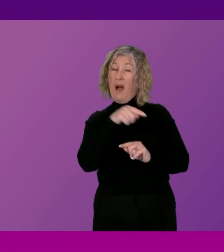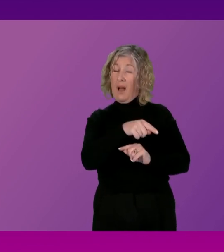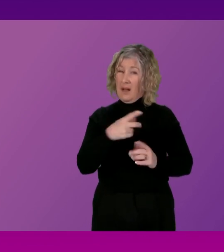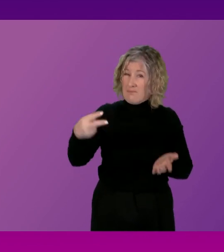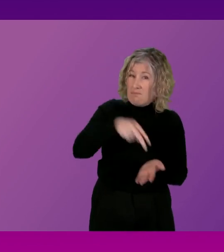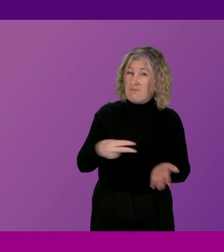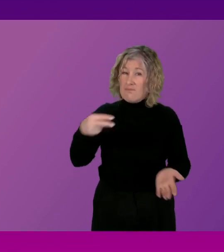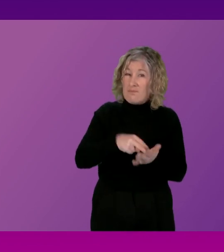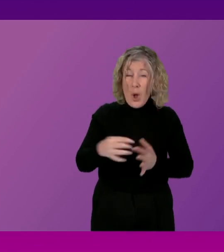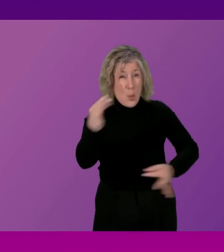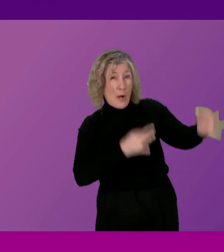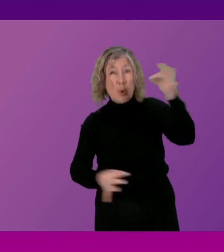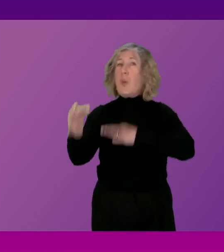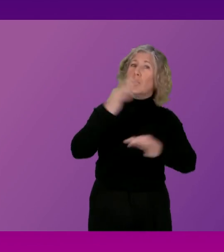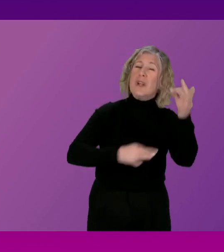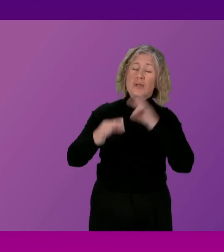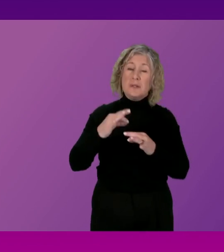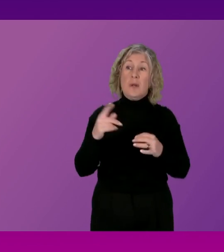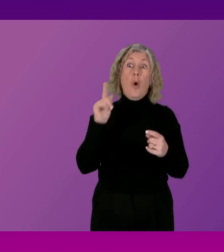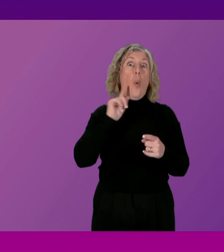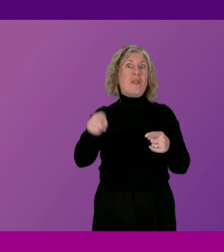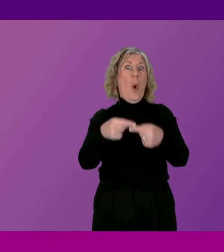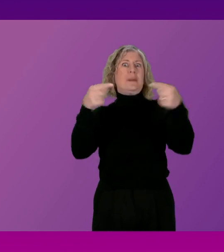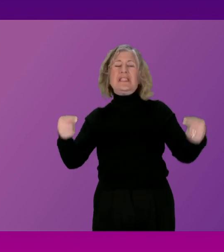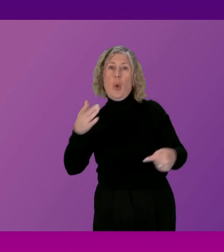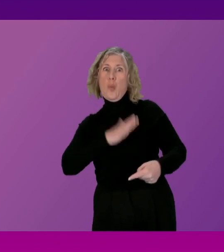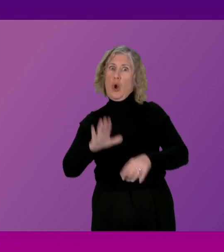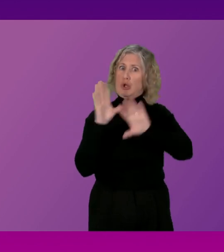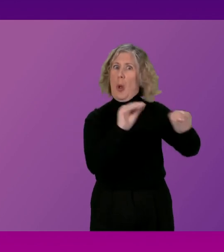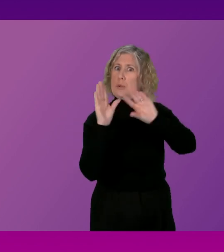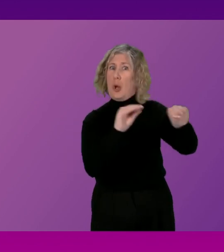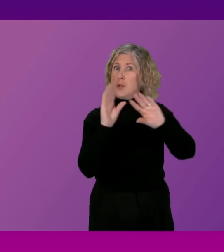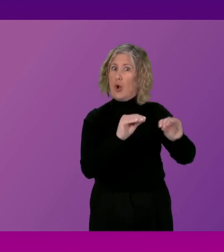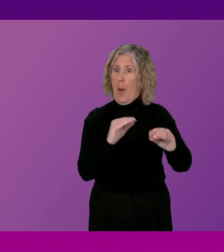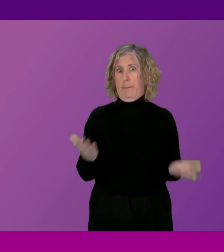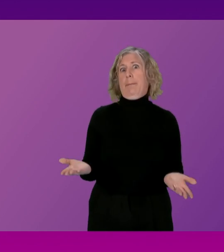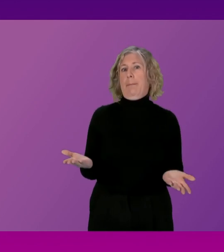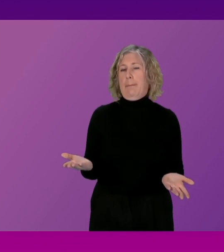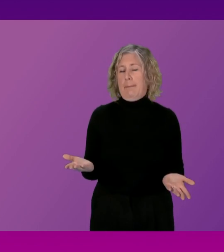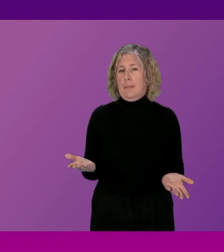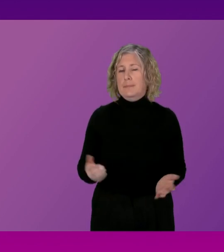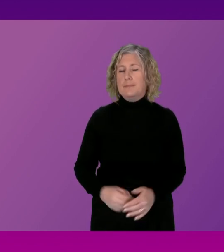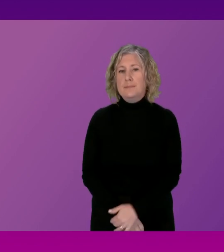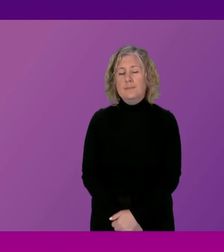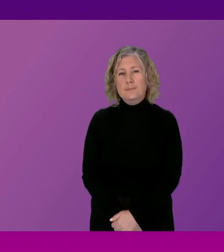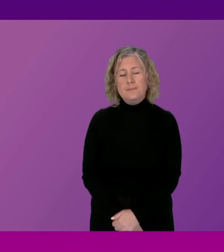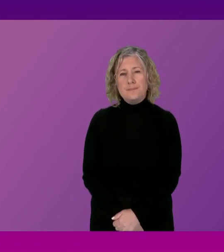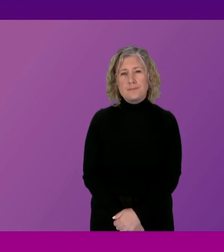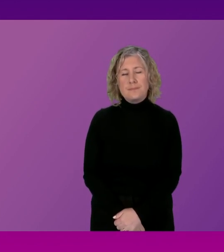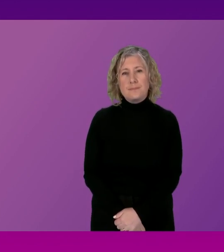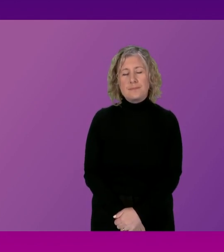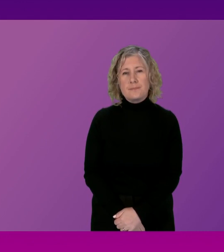from the media, it was the Opposition that wanted to stop that happening in the first